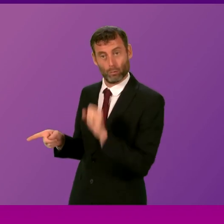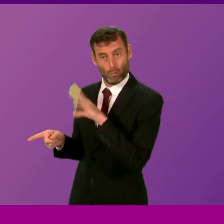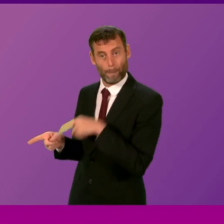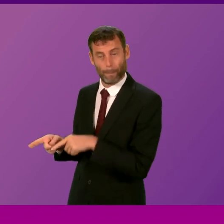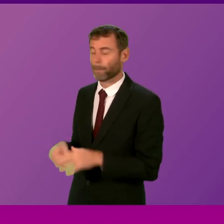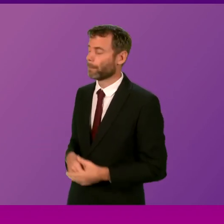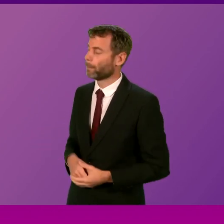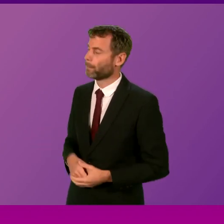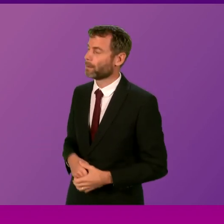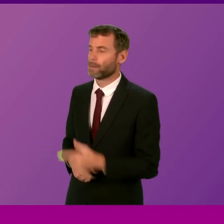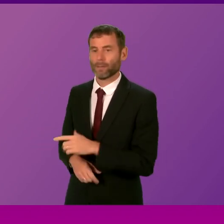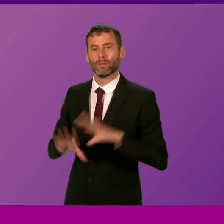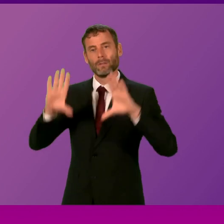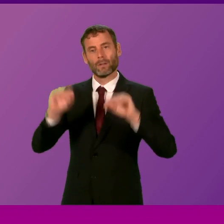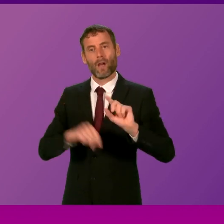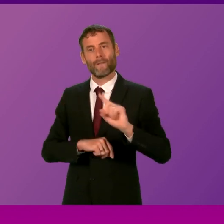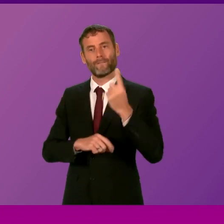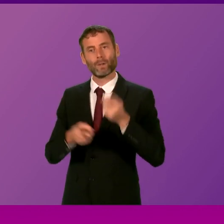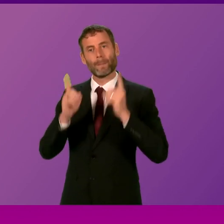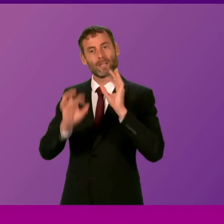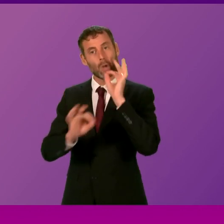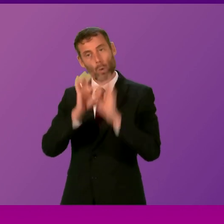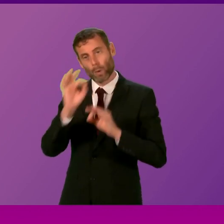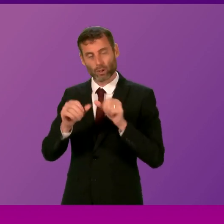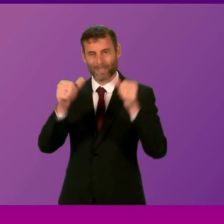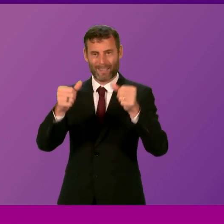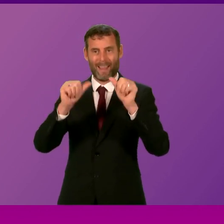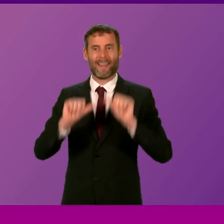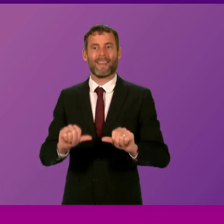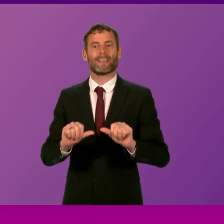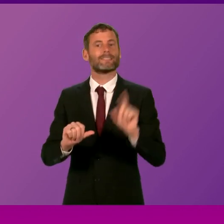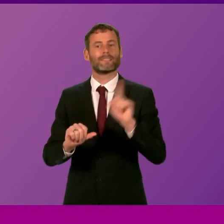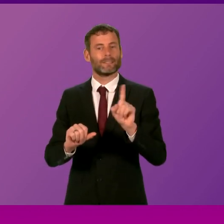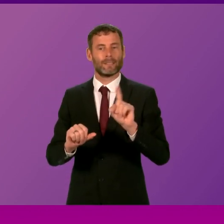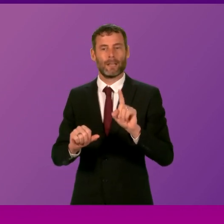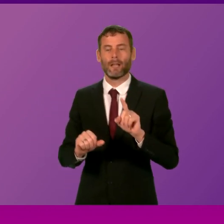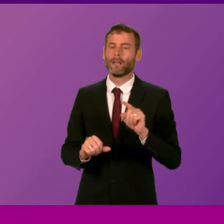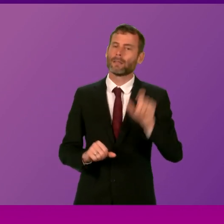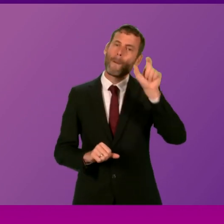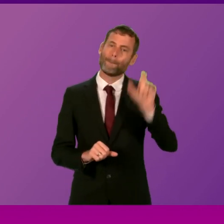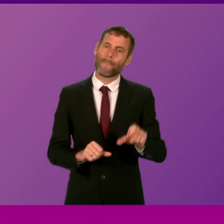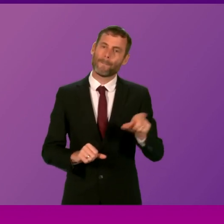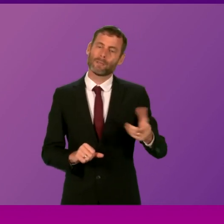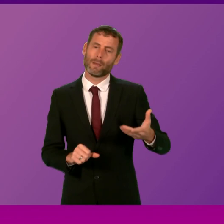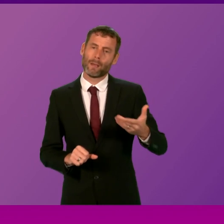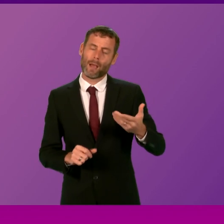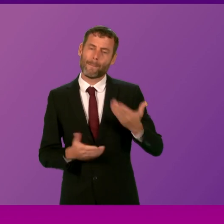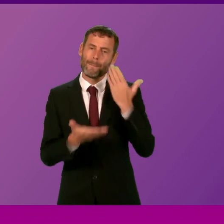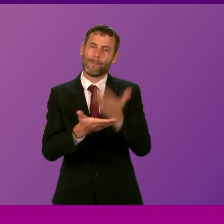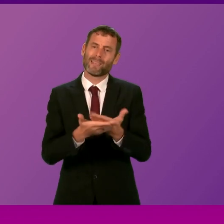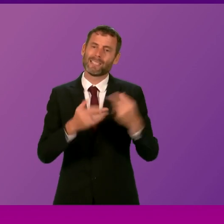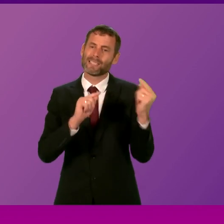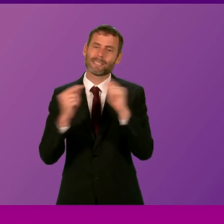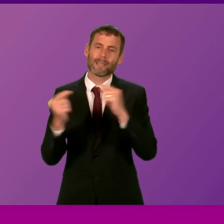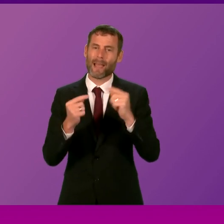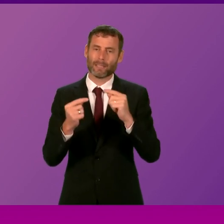That concludes First Minister’s question time. There will be a short suspension